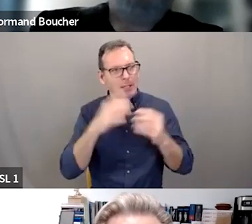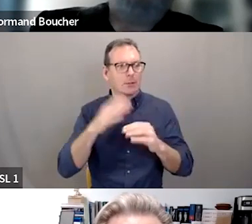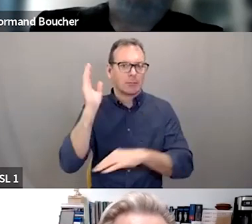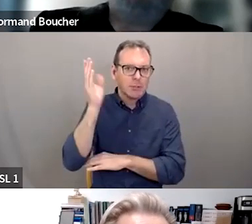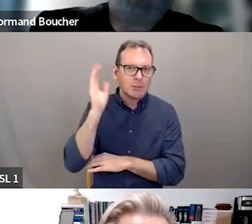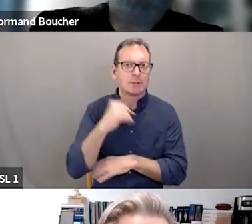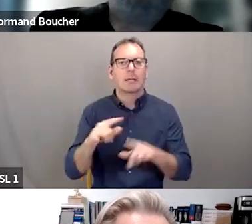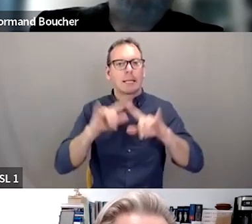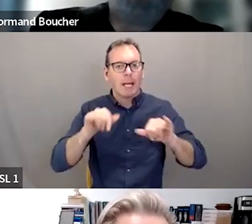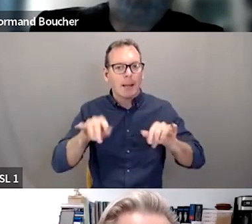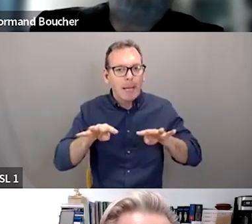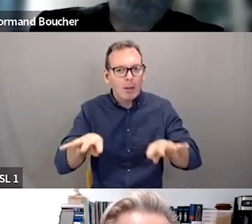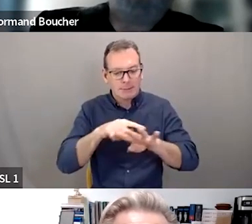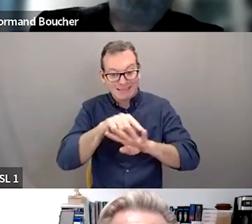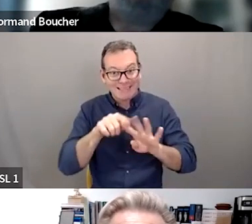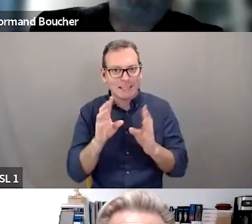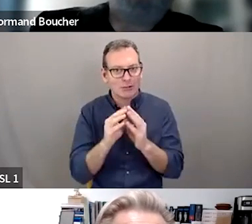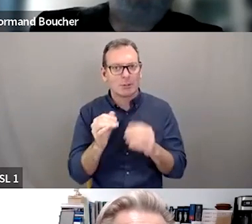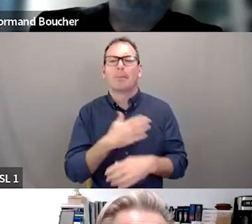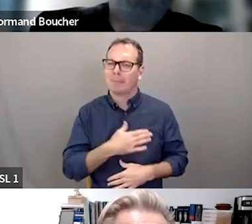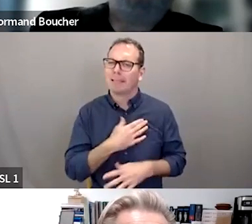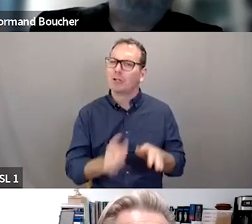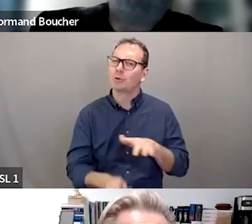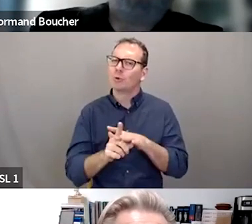tomorrow so do please join us for the session tomorrow that's our last day of the conference